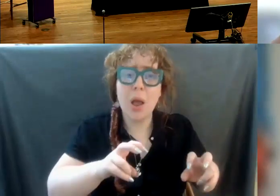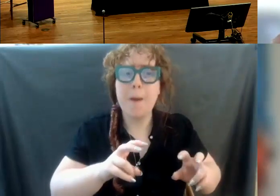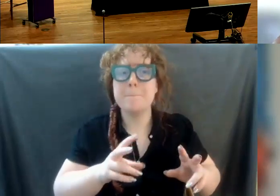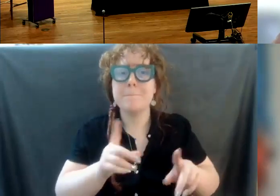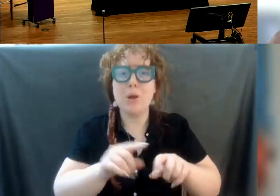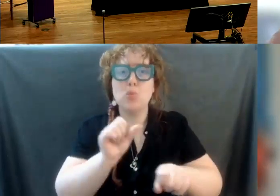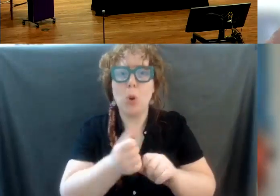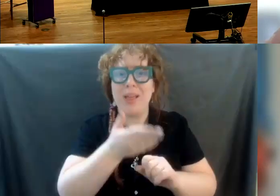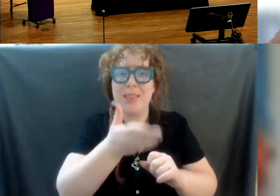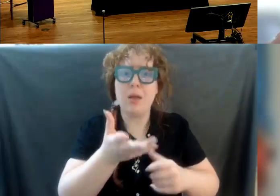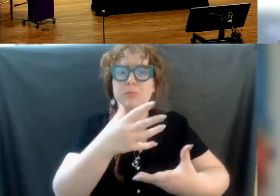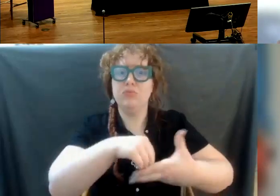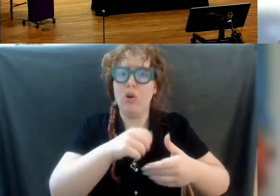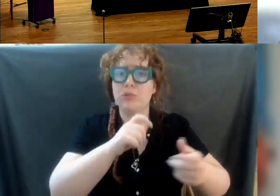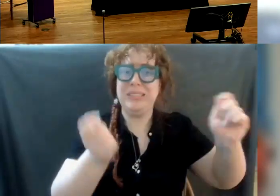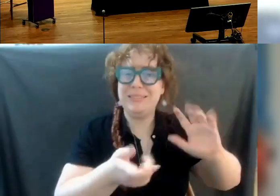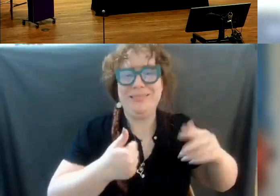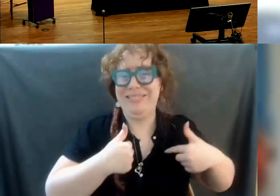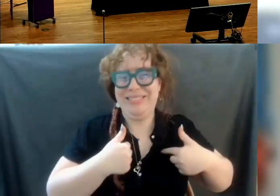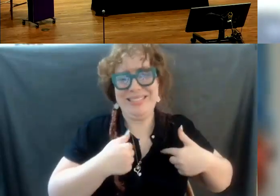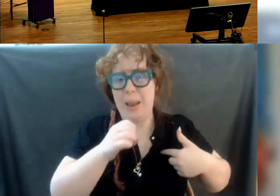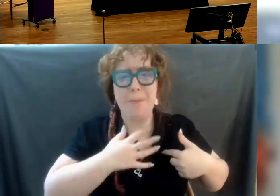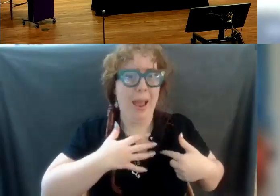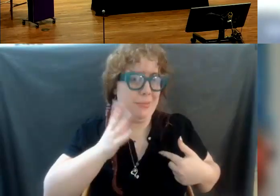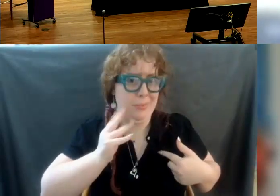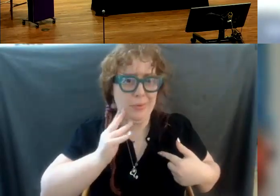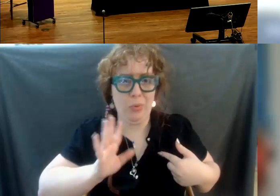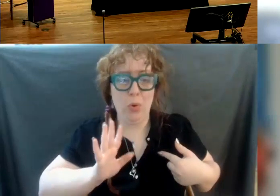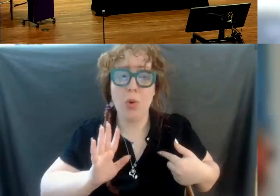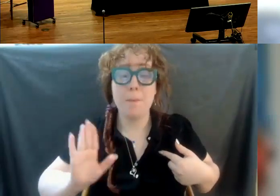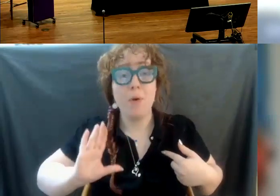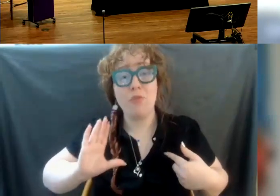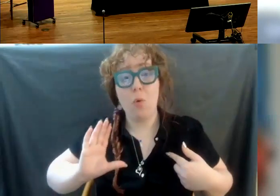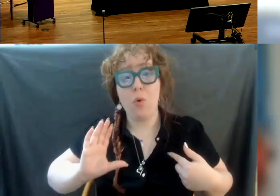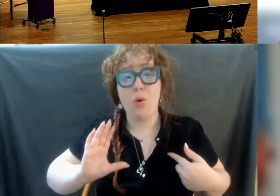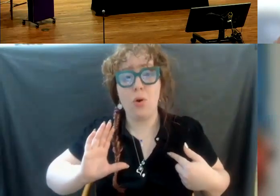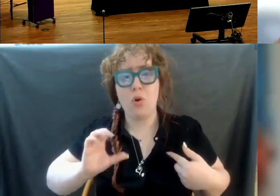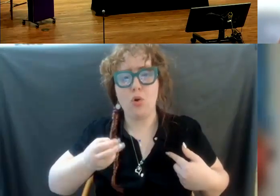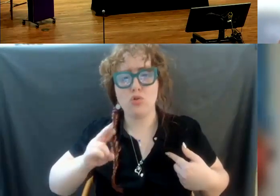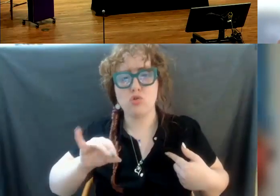Chris mentioned a bill, legislation that I'm not even familiar with, right.